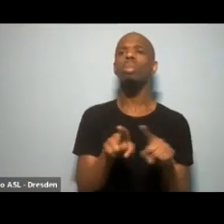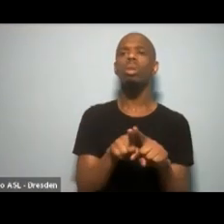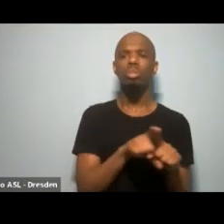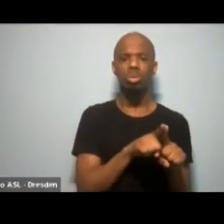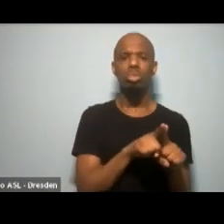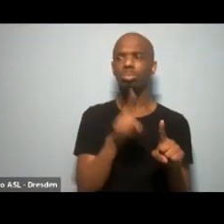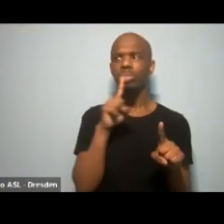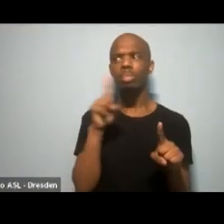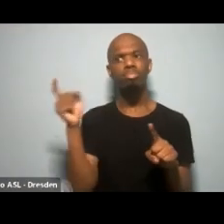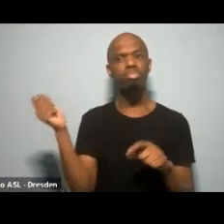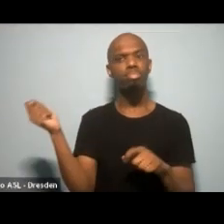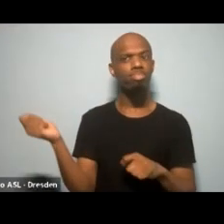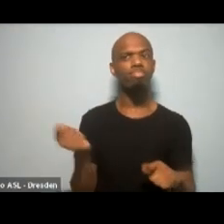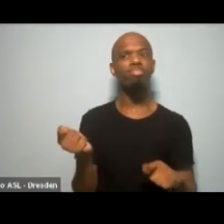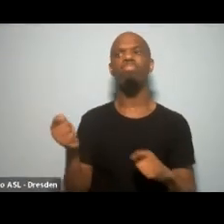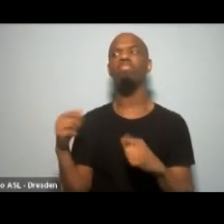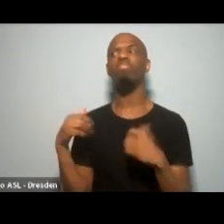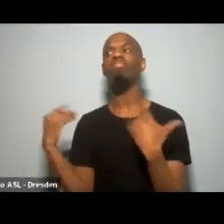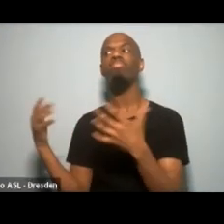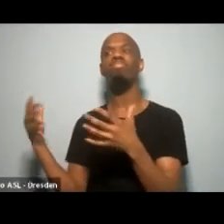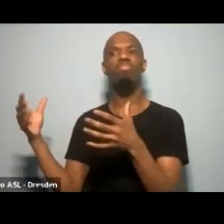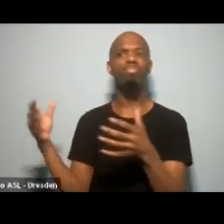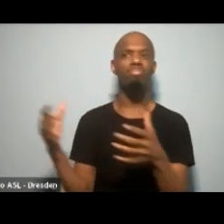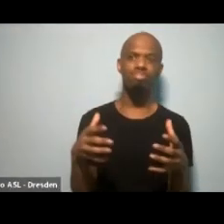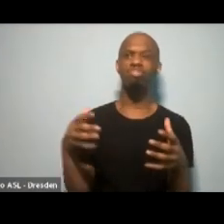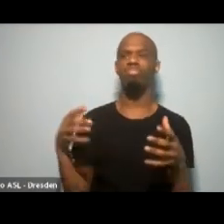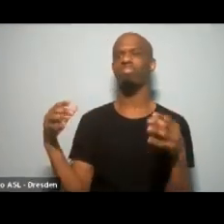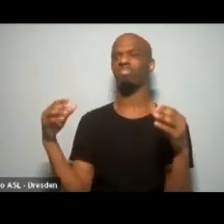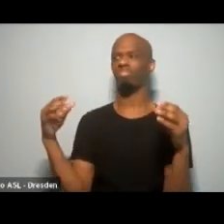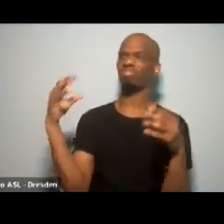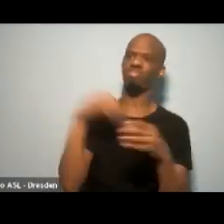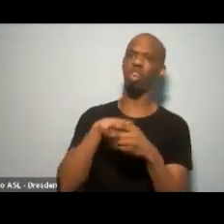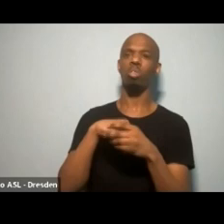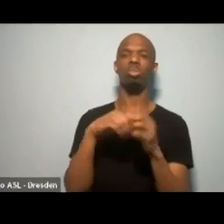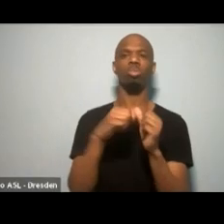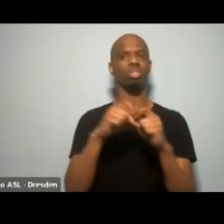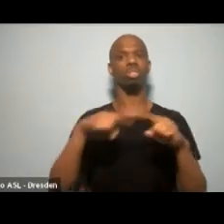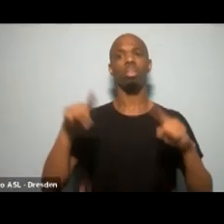in all these diverse creative outlets.